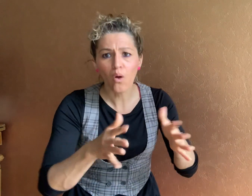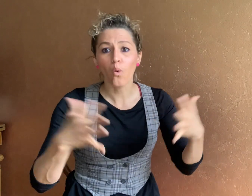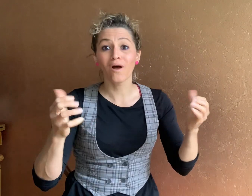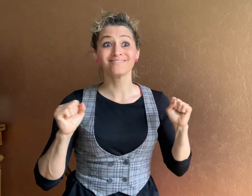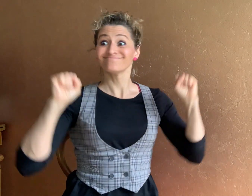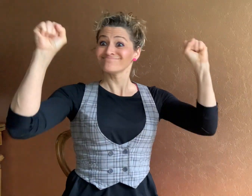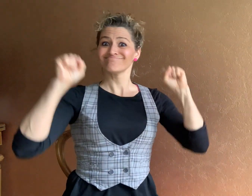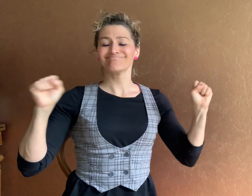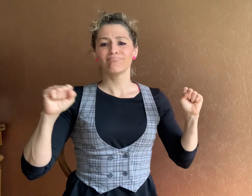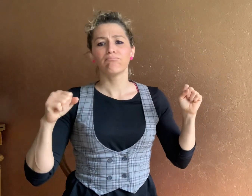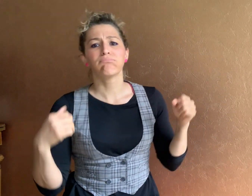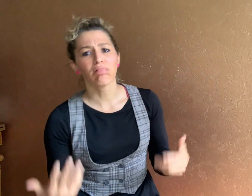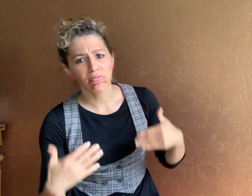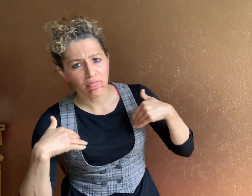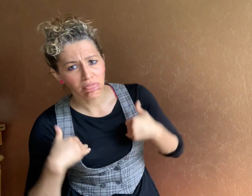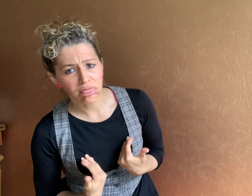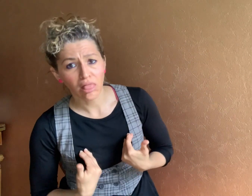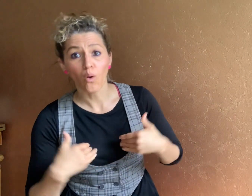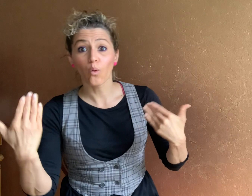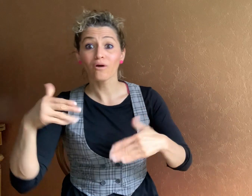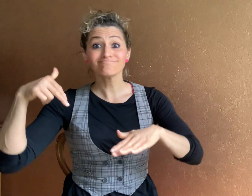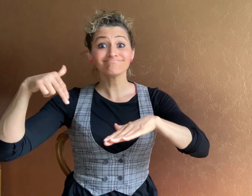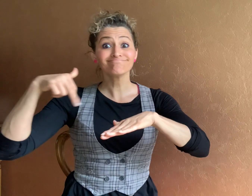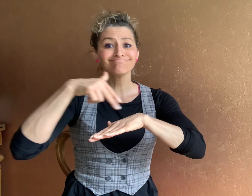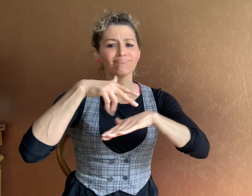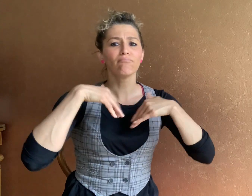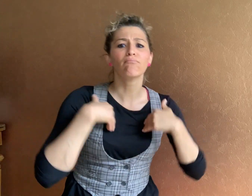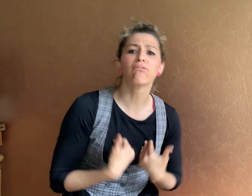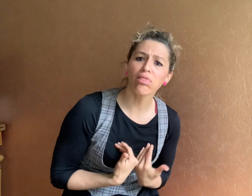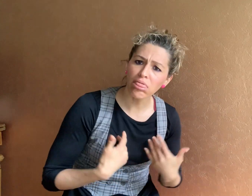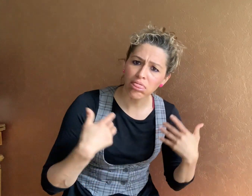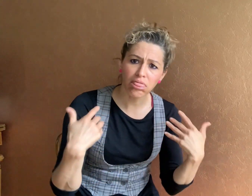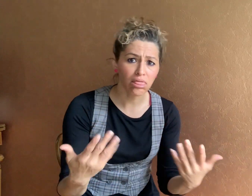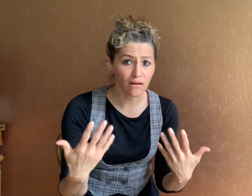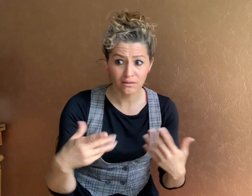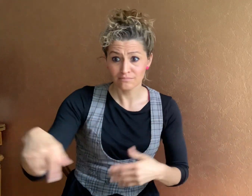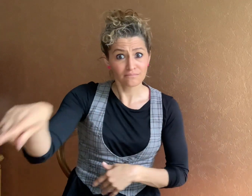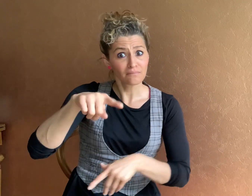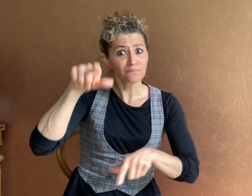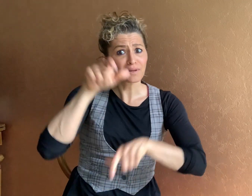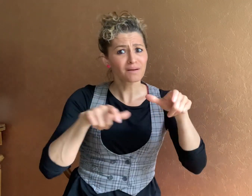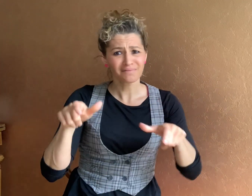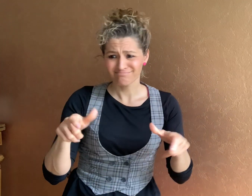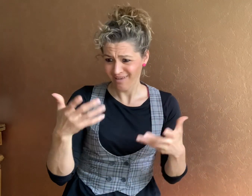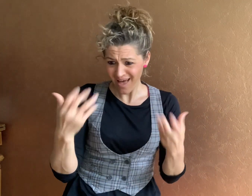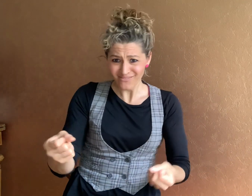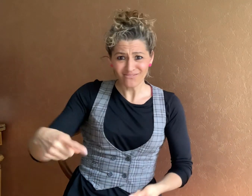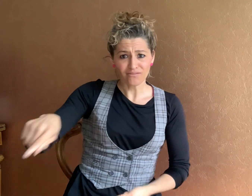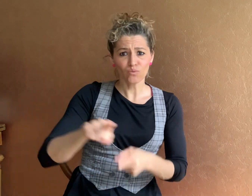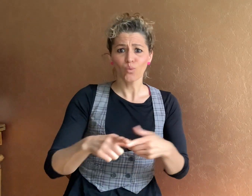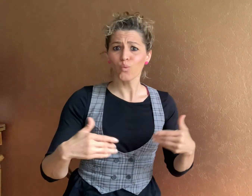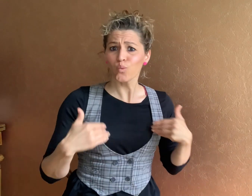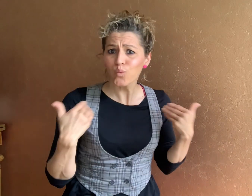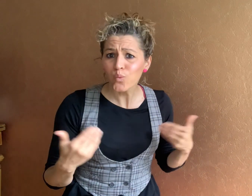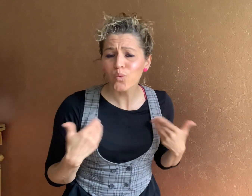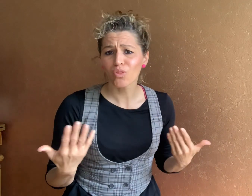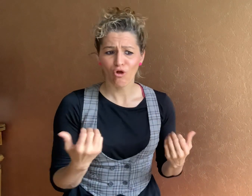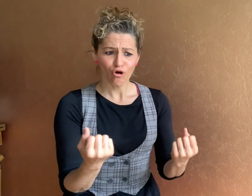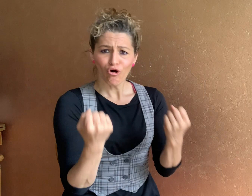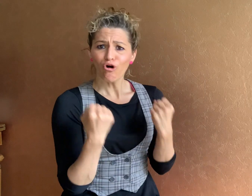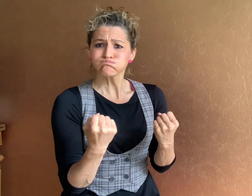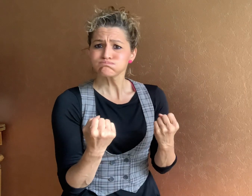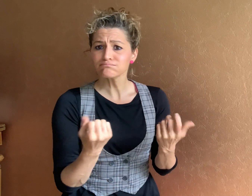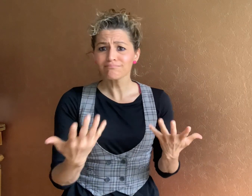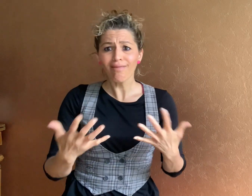exercise or doing simple tasks. Many of these people are young,